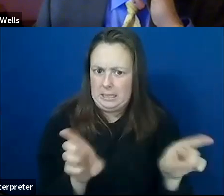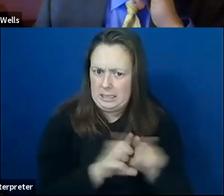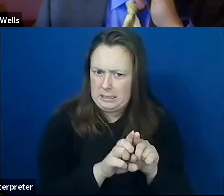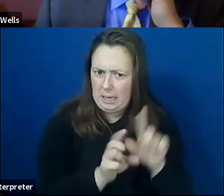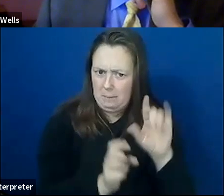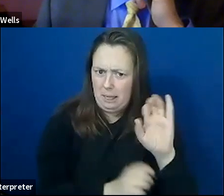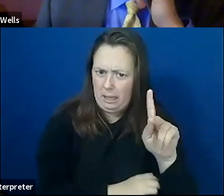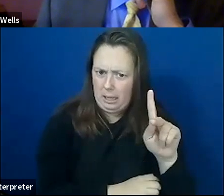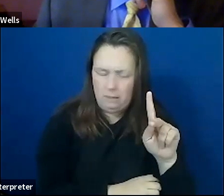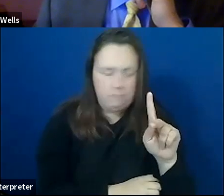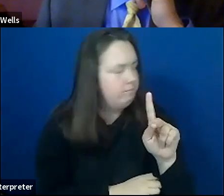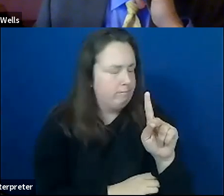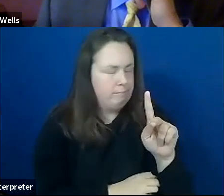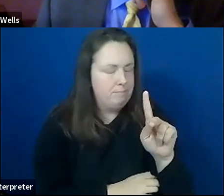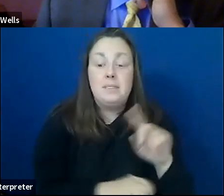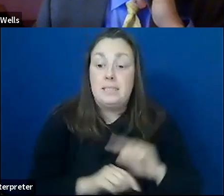Joseph Baeta: Definitely they're going to an hour, I have to go find that link.